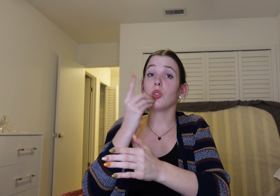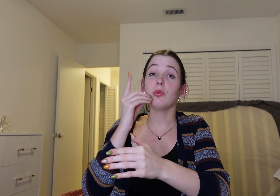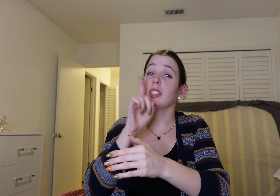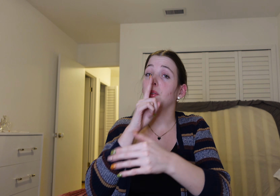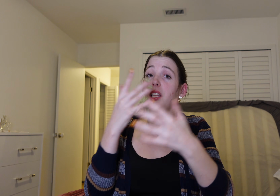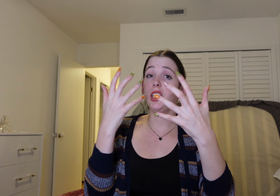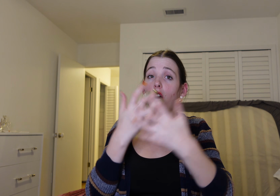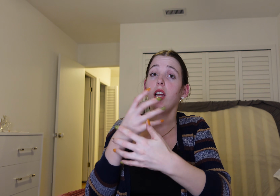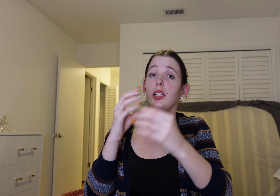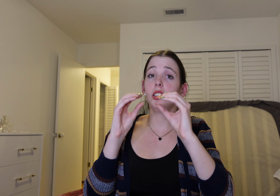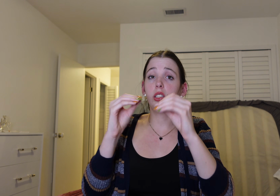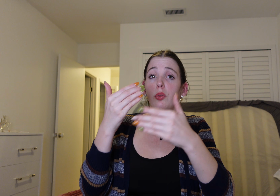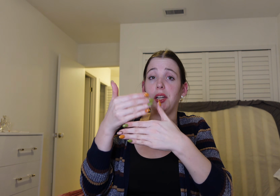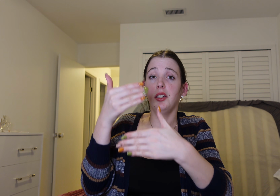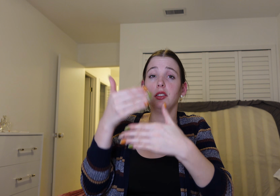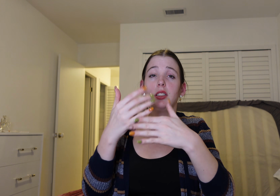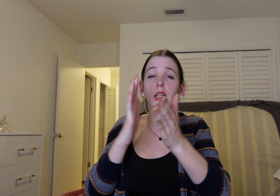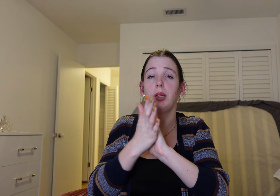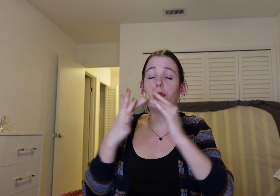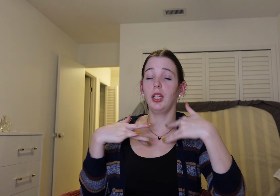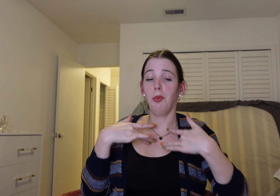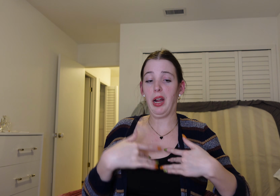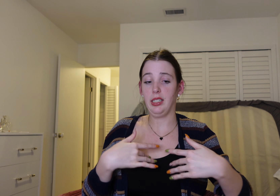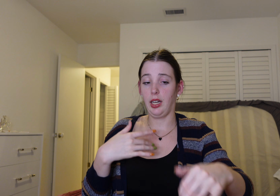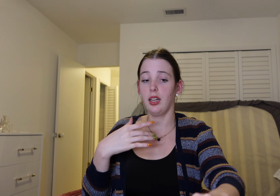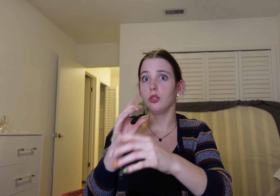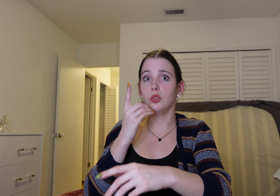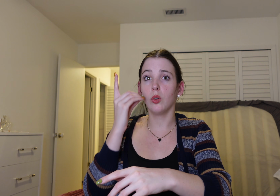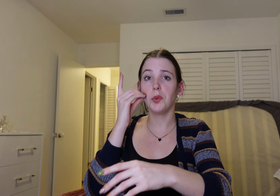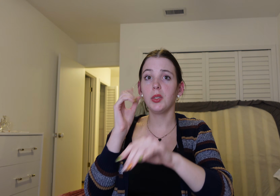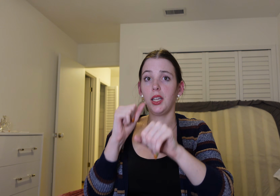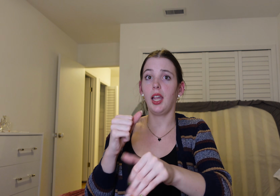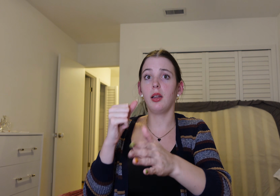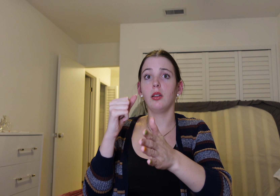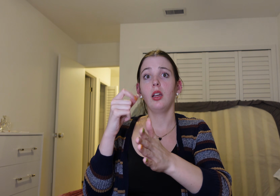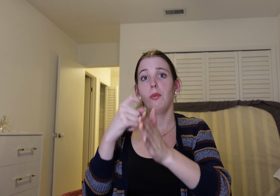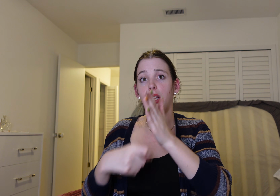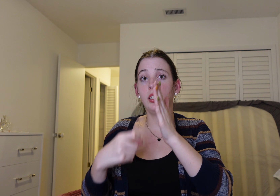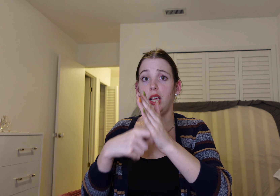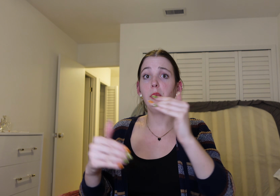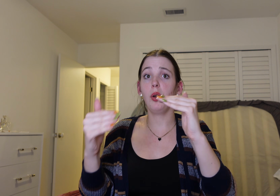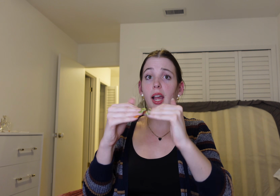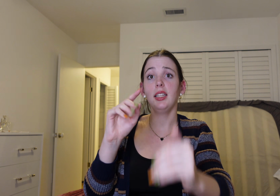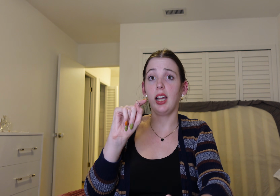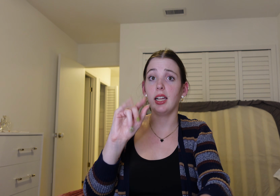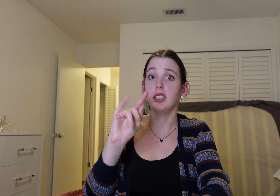dorms are like really dark and there's no windows and they can become really depressing those dorms can be the same price as